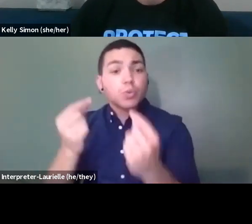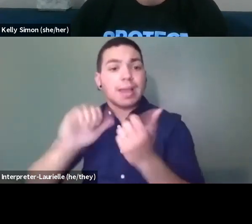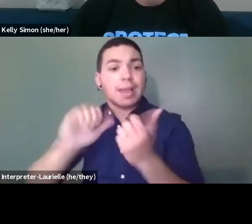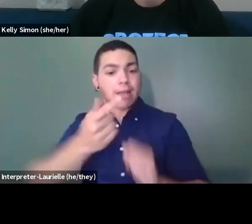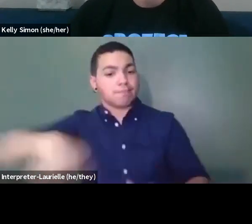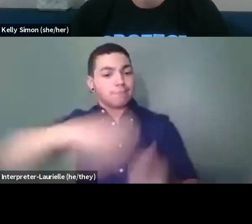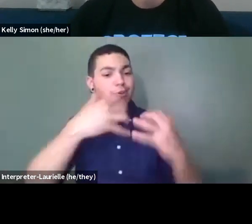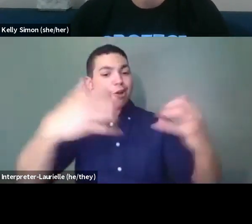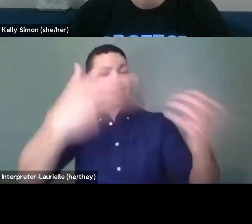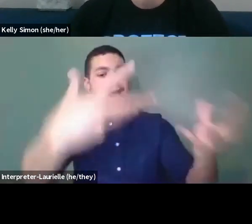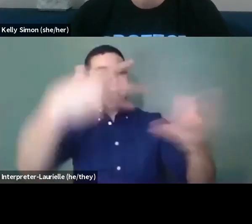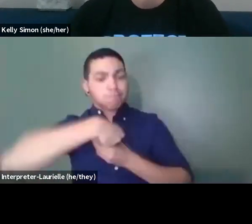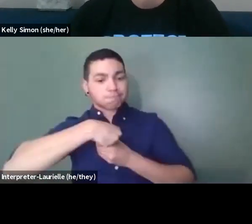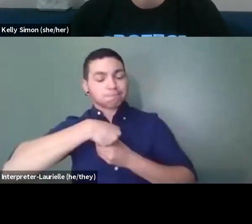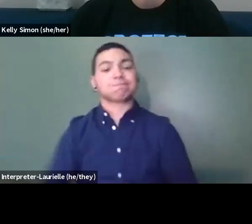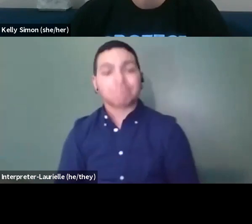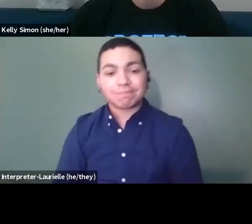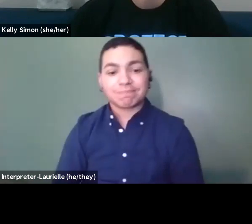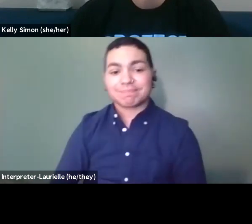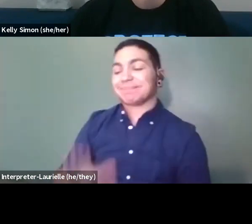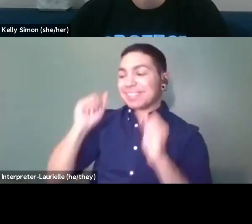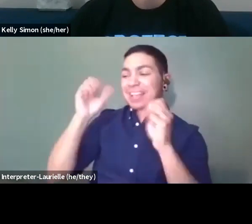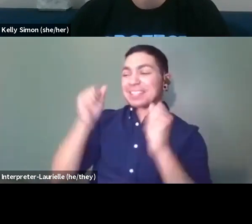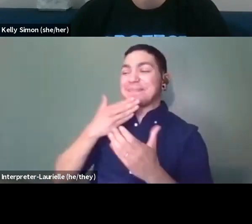We have weekly events, even during COVID we have them.